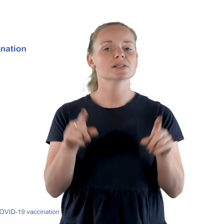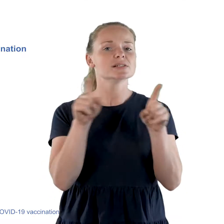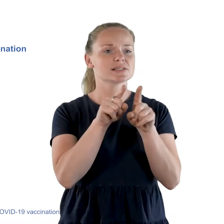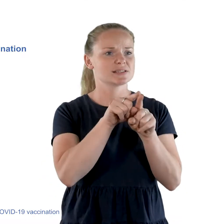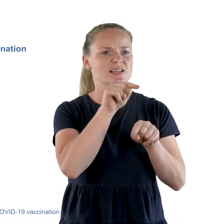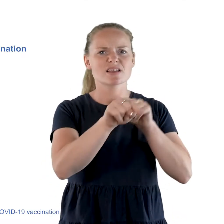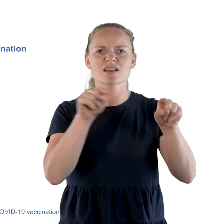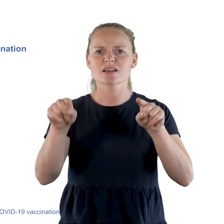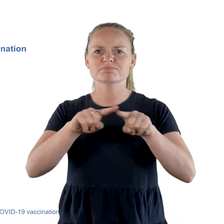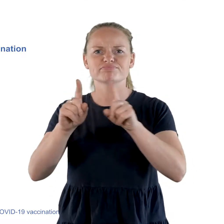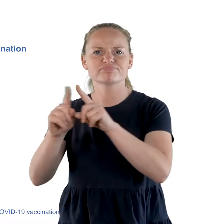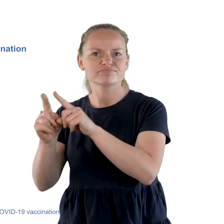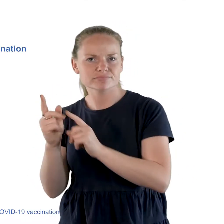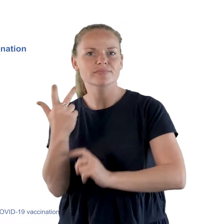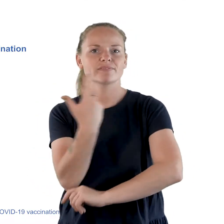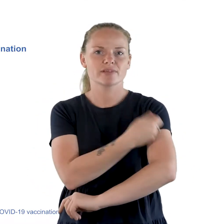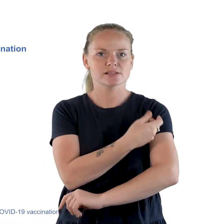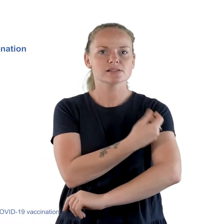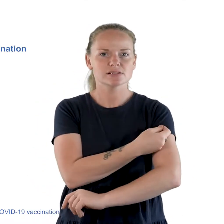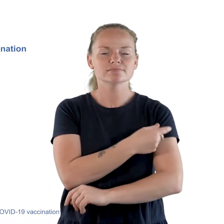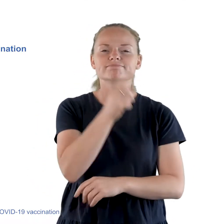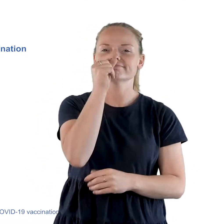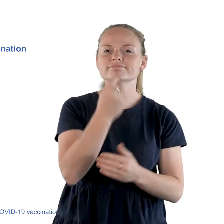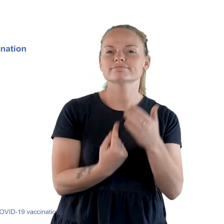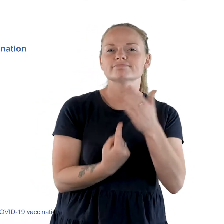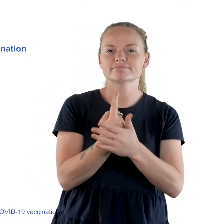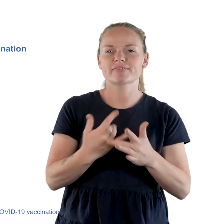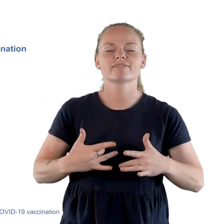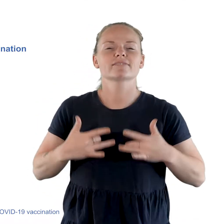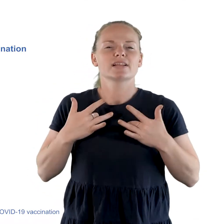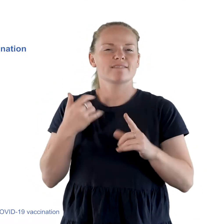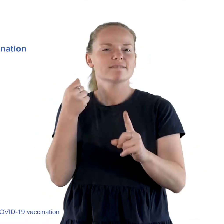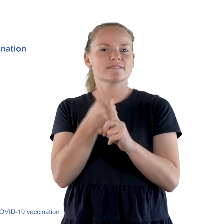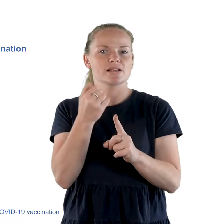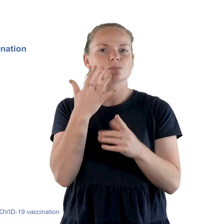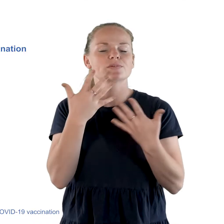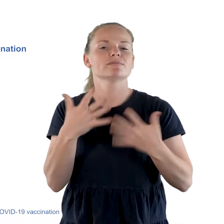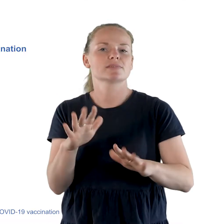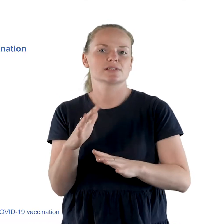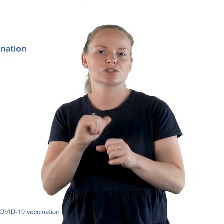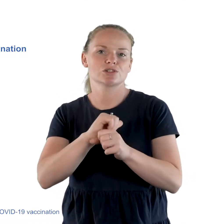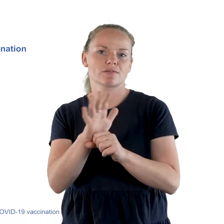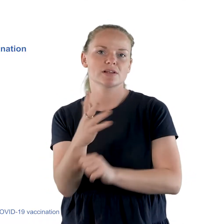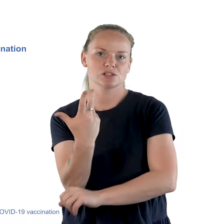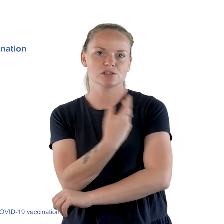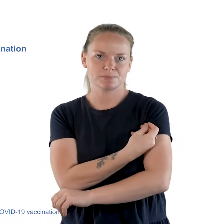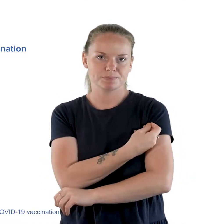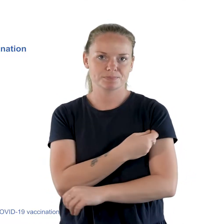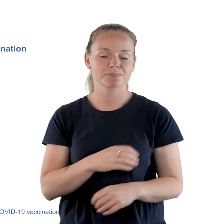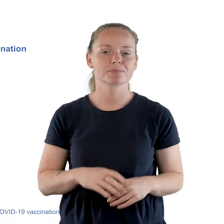As with any vaccine, you may have some side effects after receiving a COVID-19 vaccine.